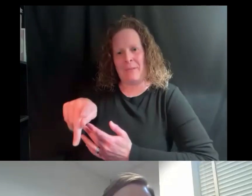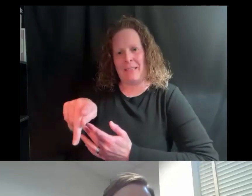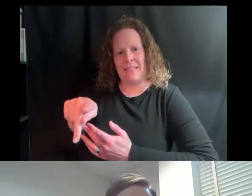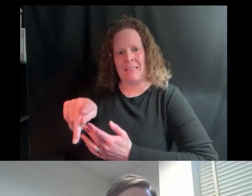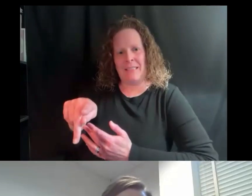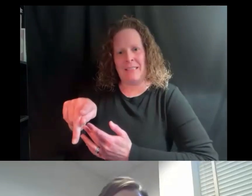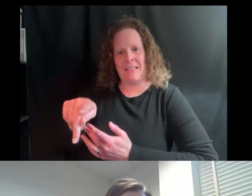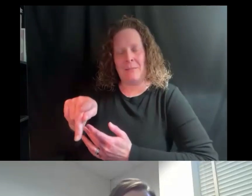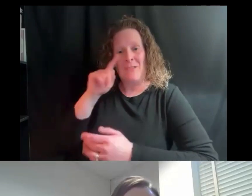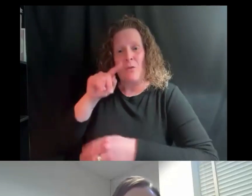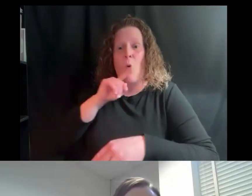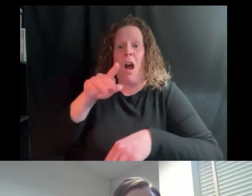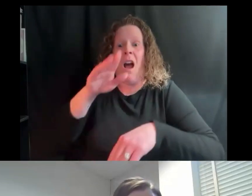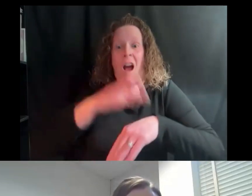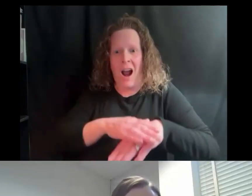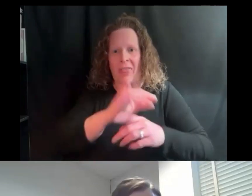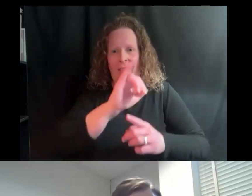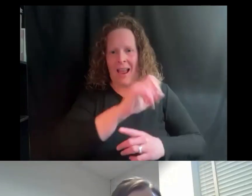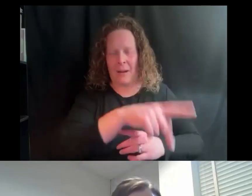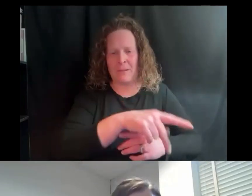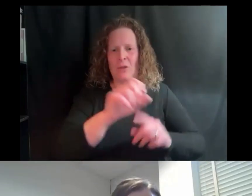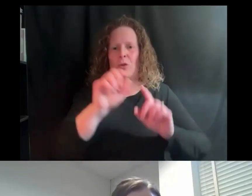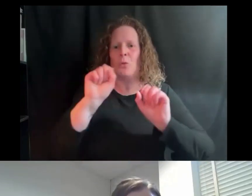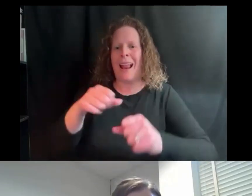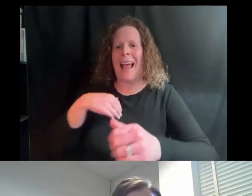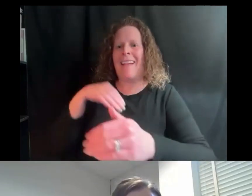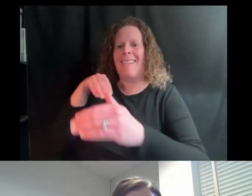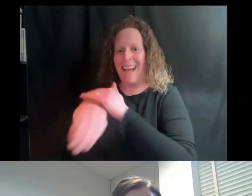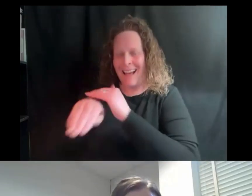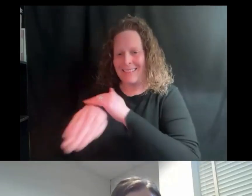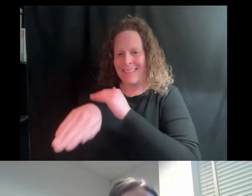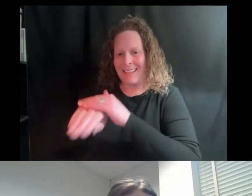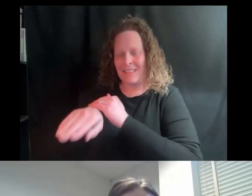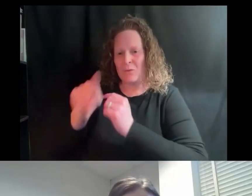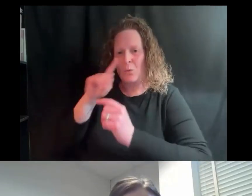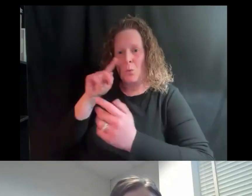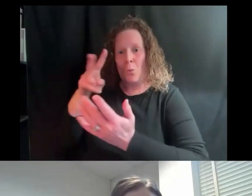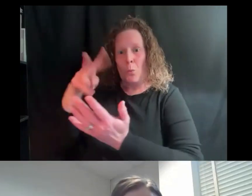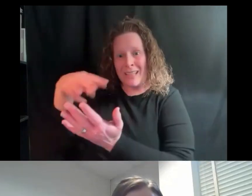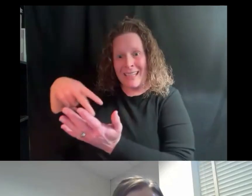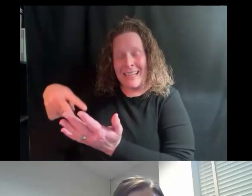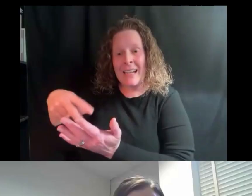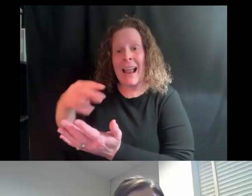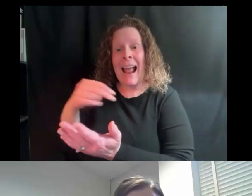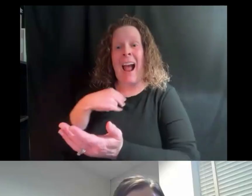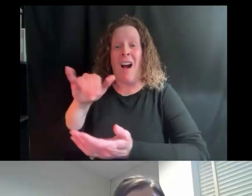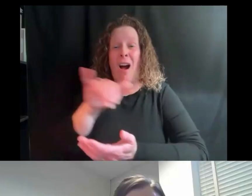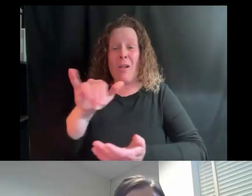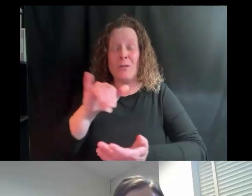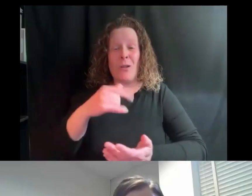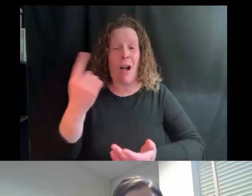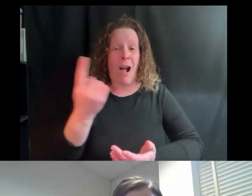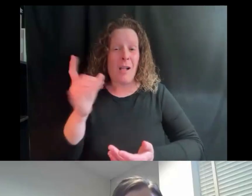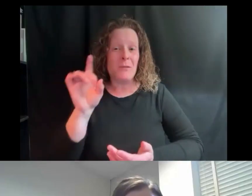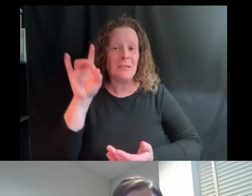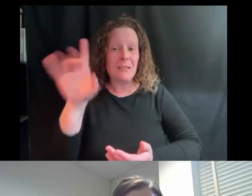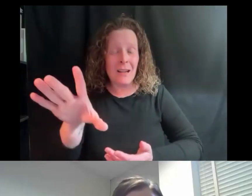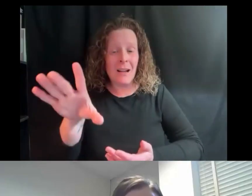the right to see the IEP. You're on the IEP. You should have access to read the IEP and know what